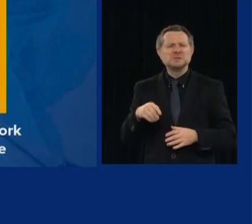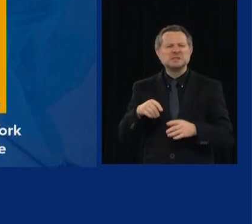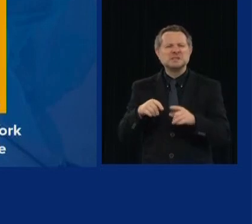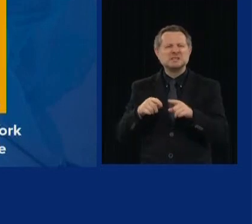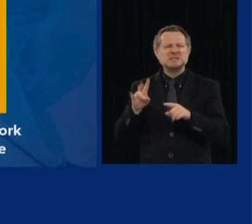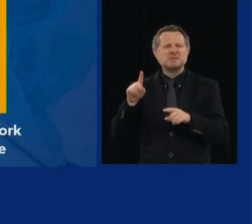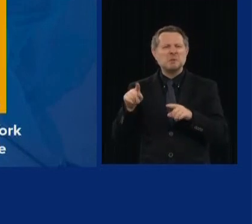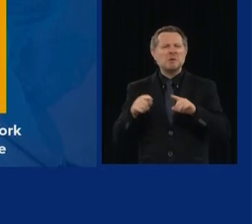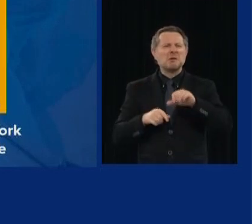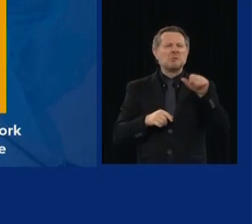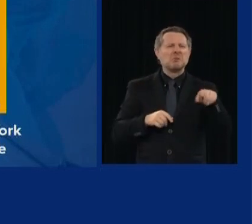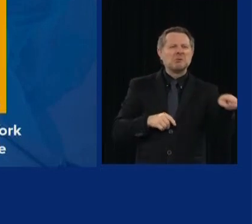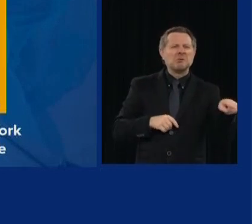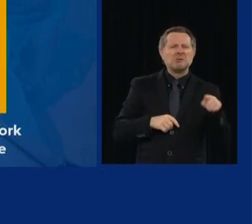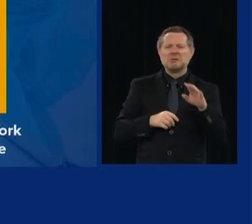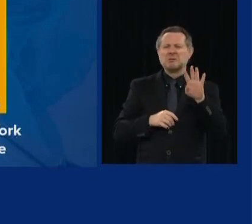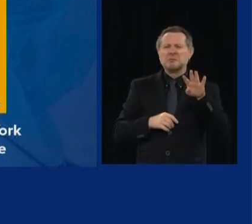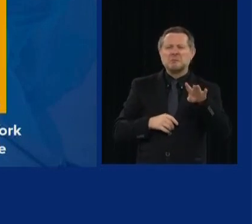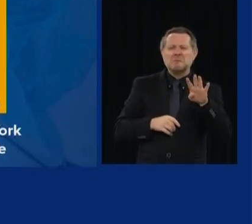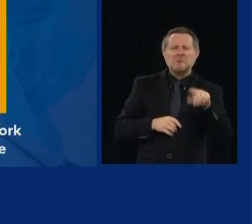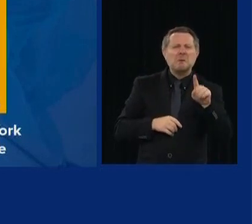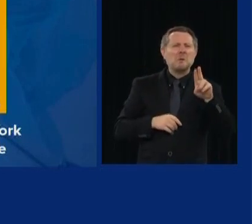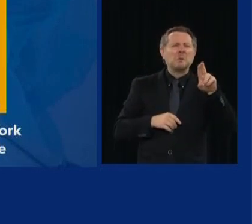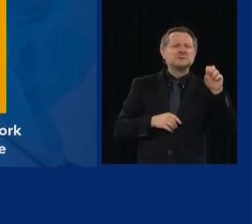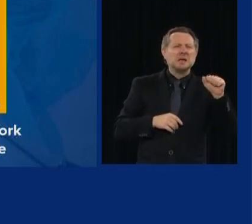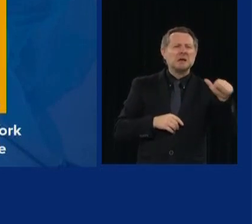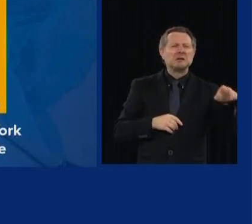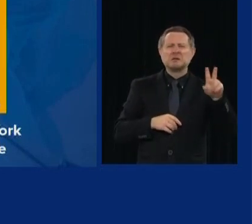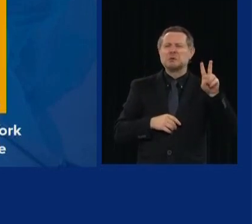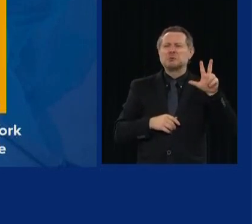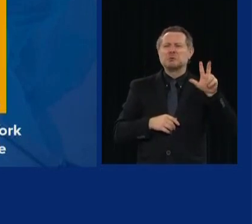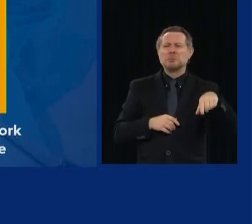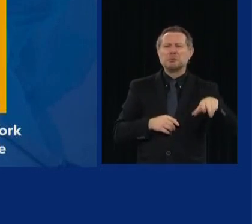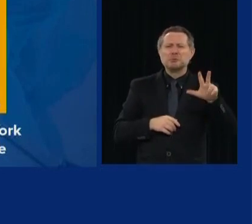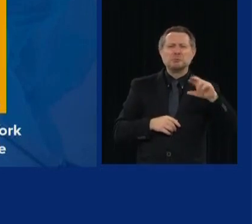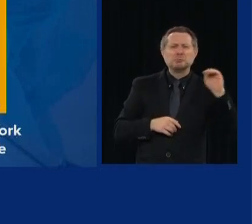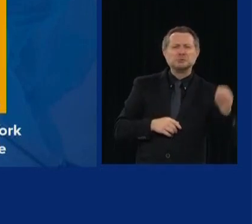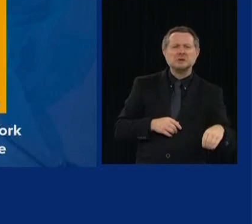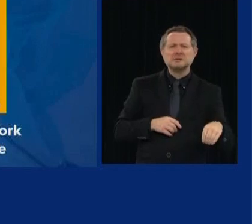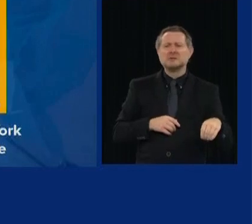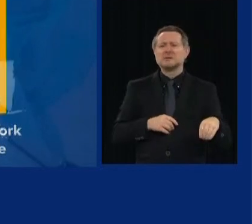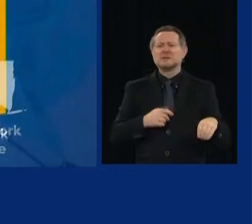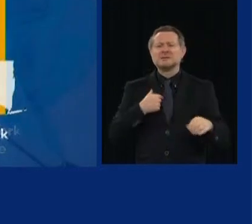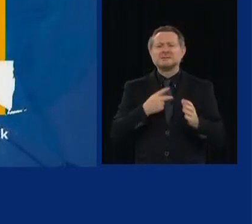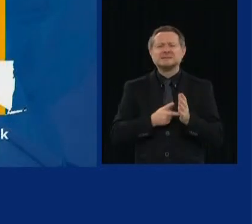TESTS BY POPULATION. NEW YORK IS 7.1.